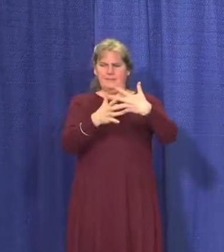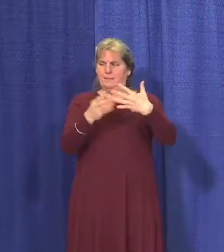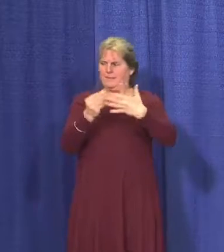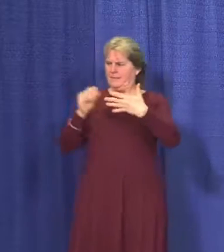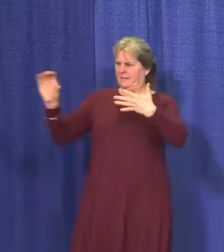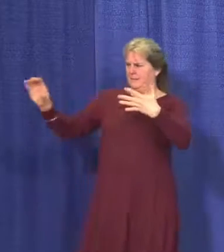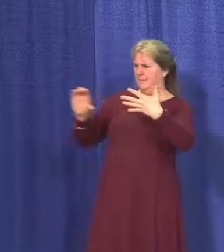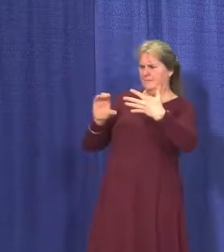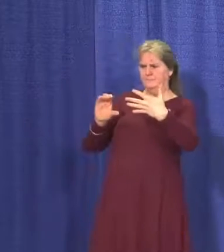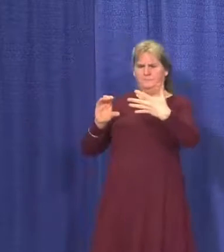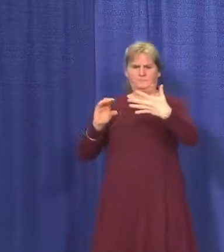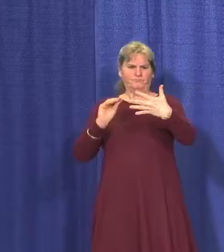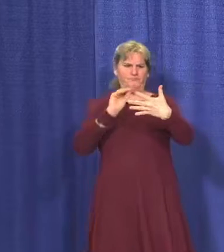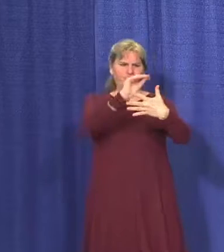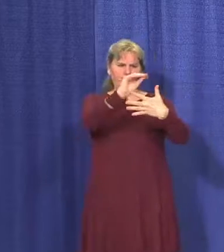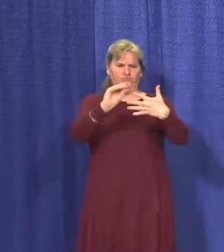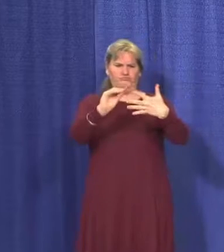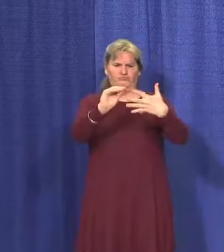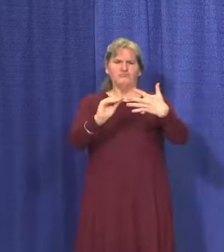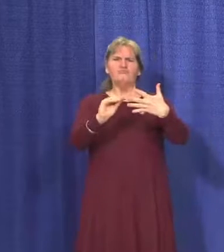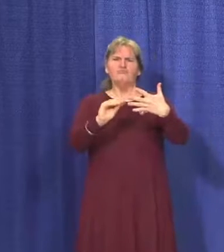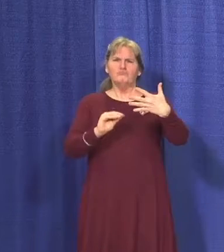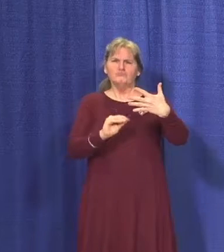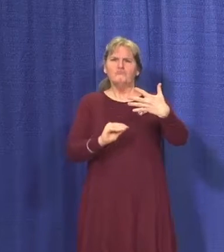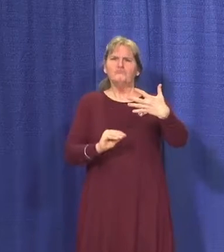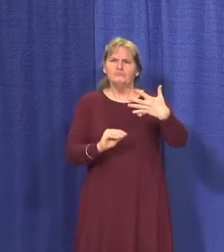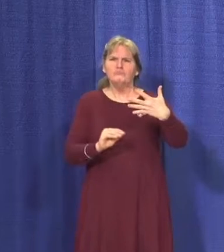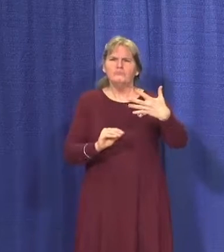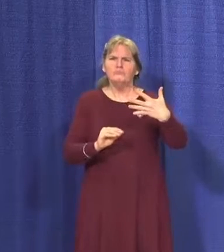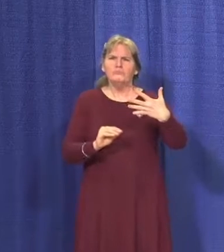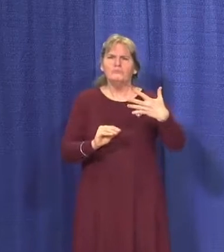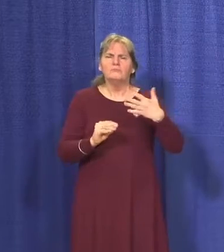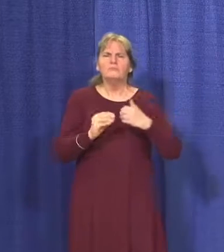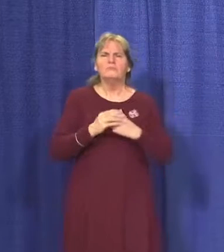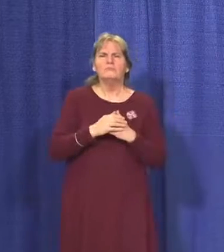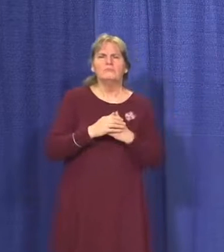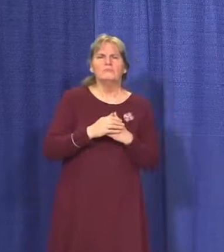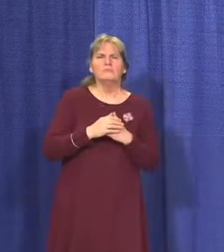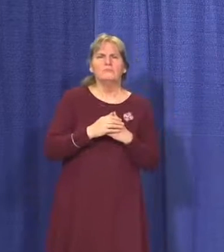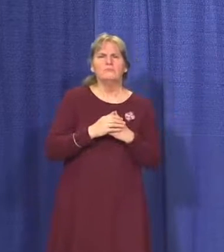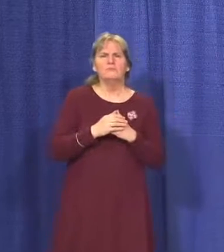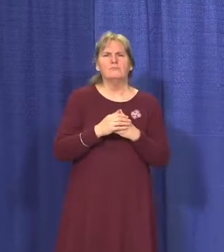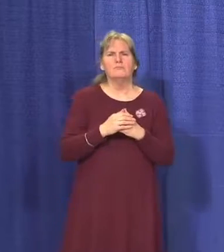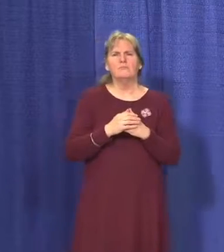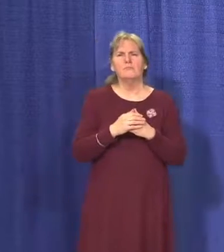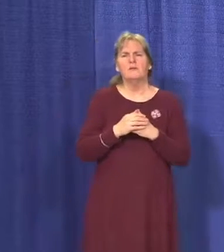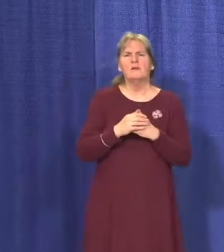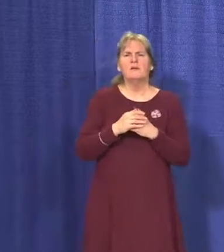envelopes and making it easier and more accessible to our housing initiative fund, to our